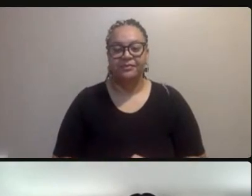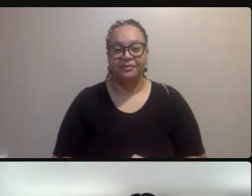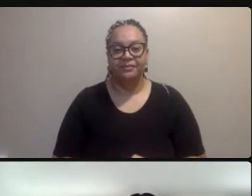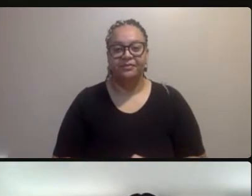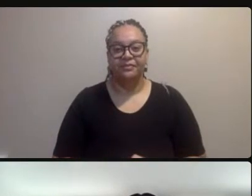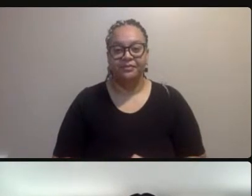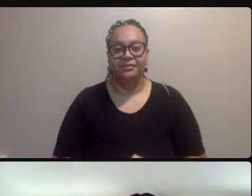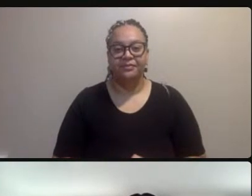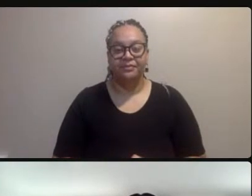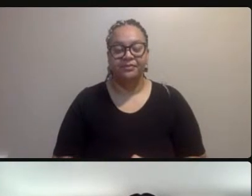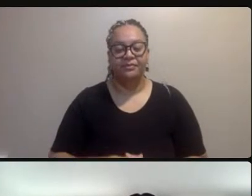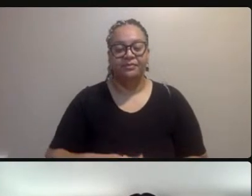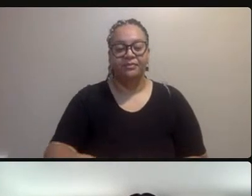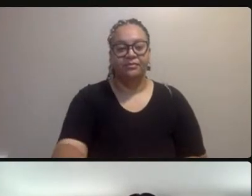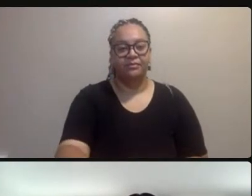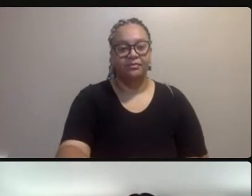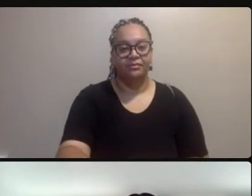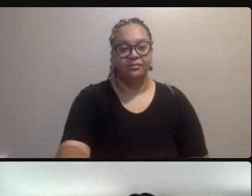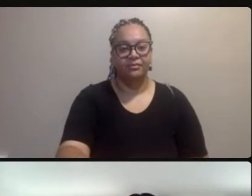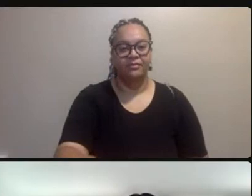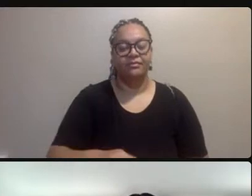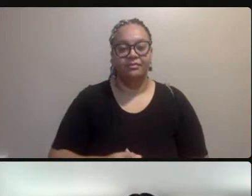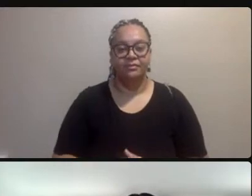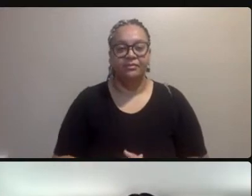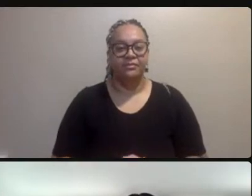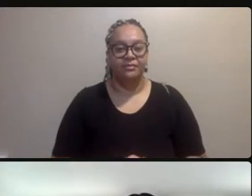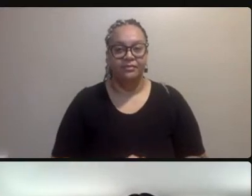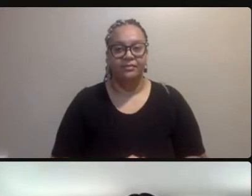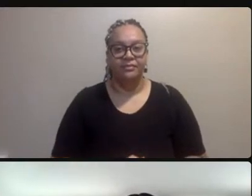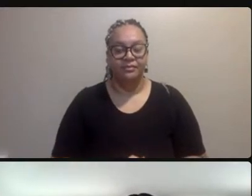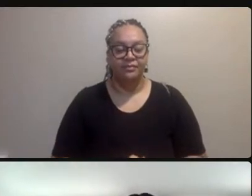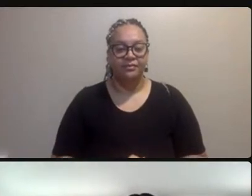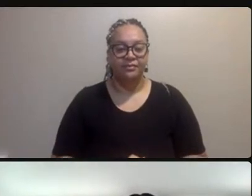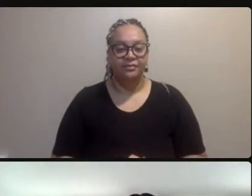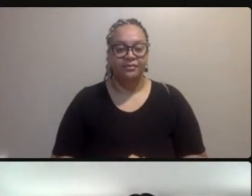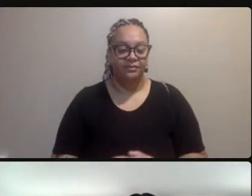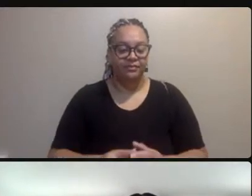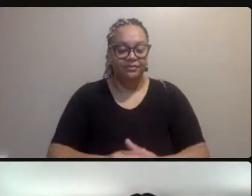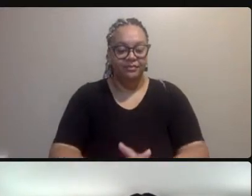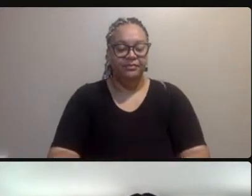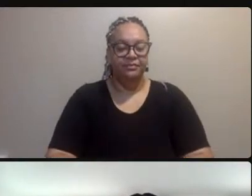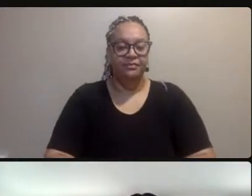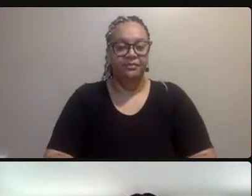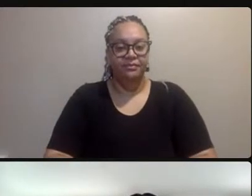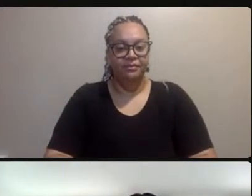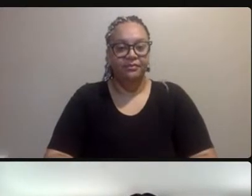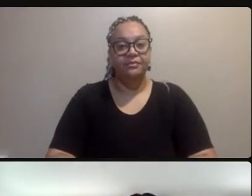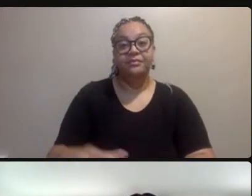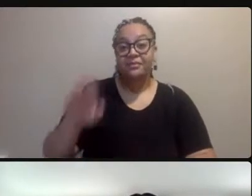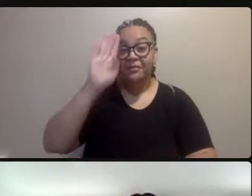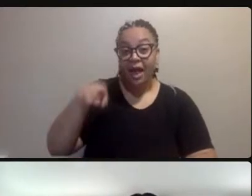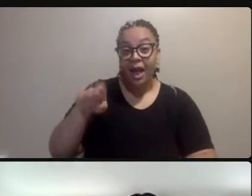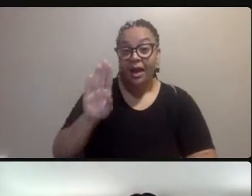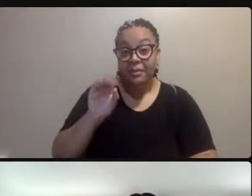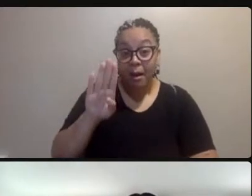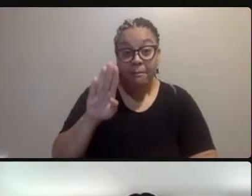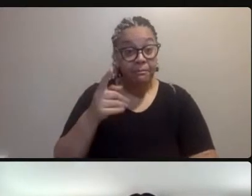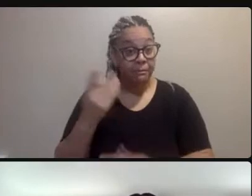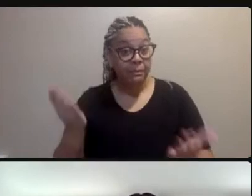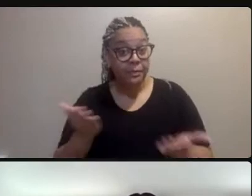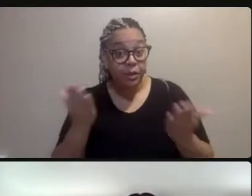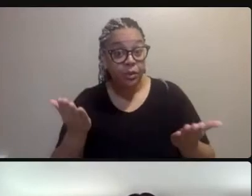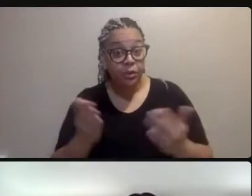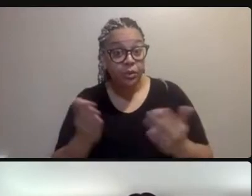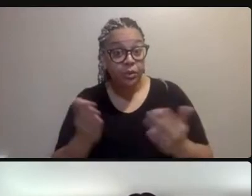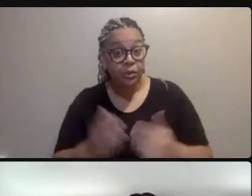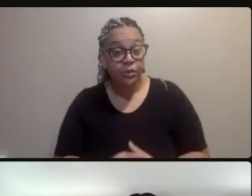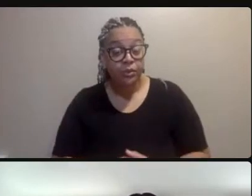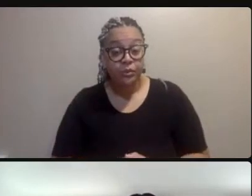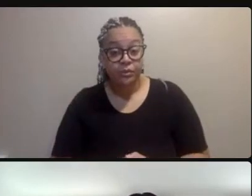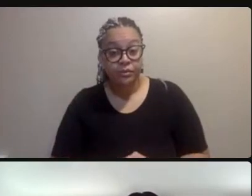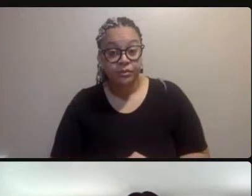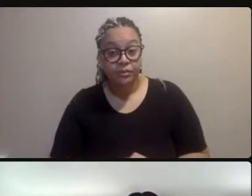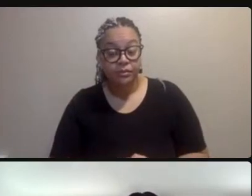I CAN SEE THAT ON THE SAME